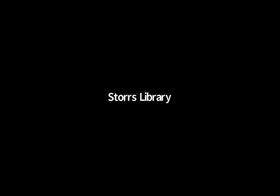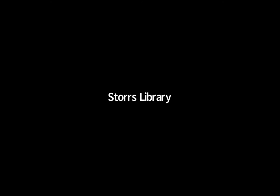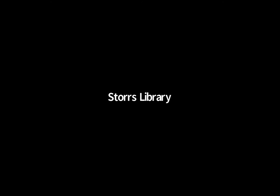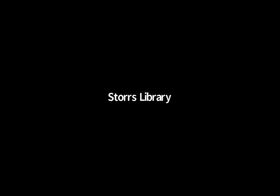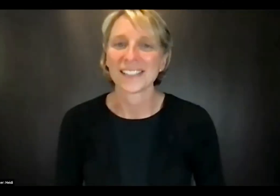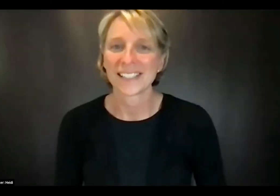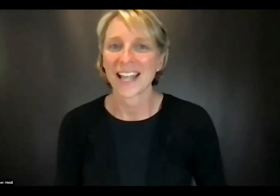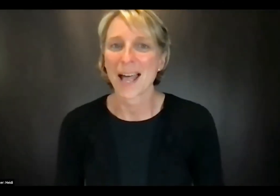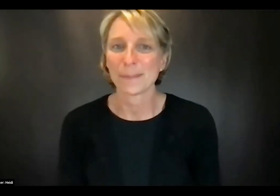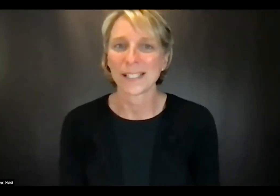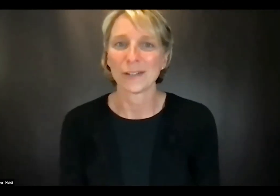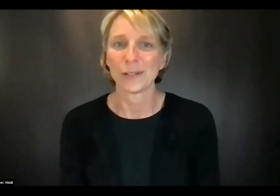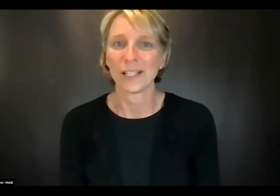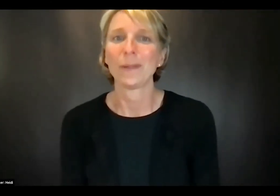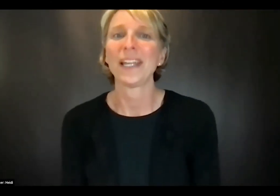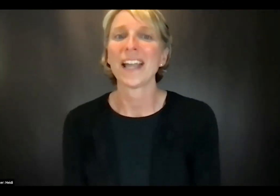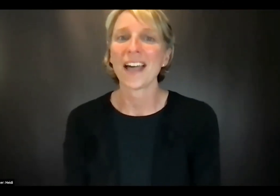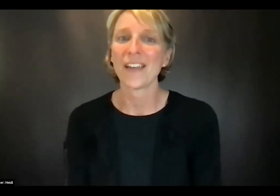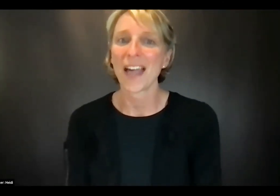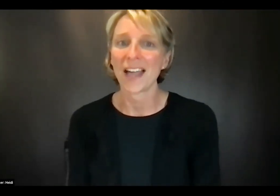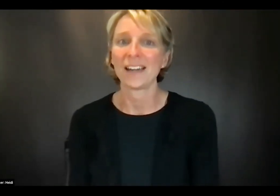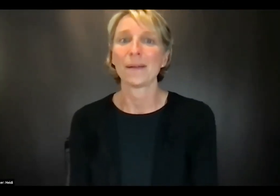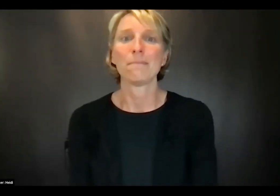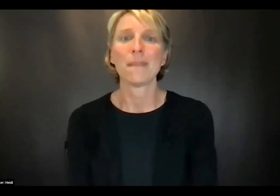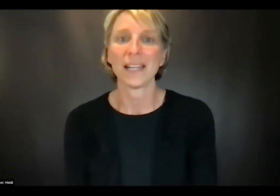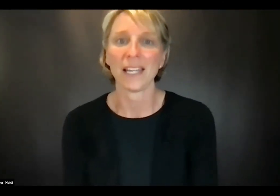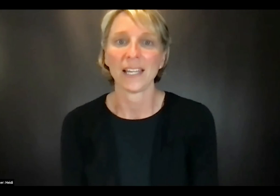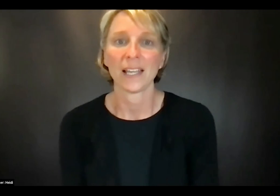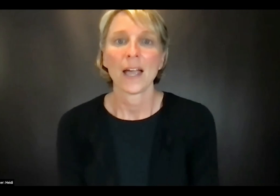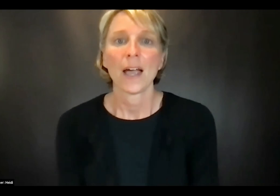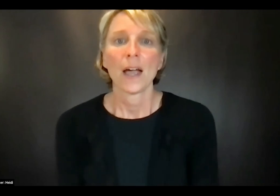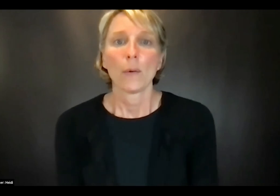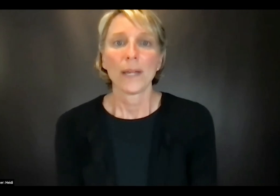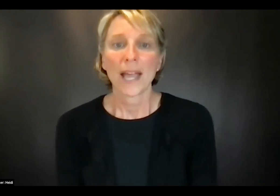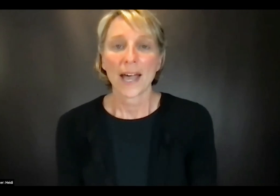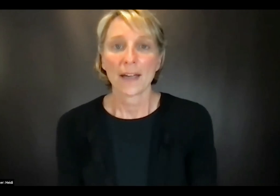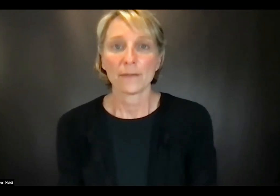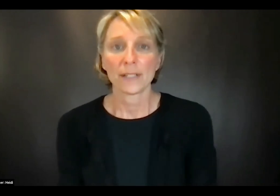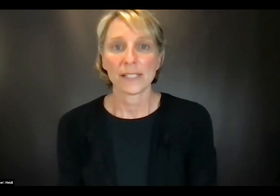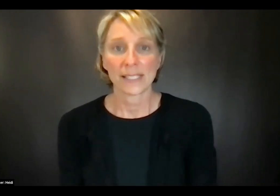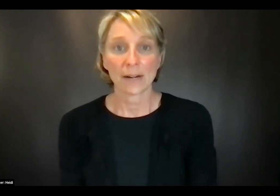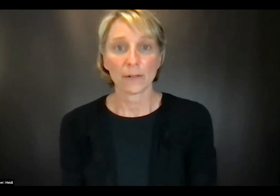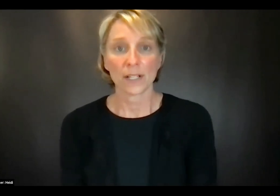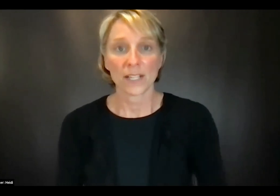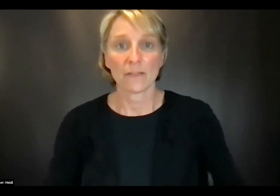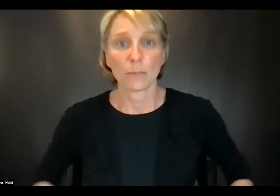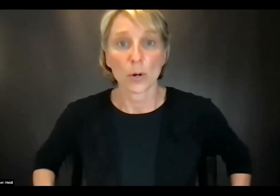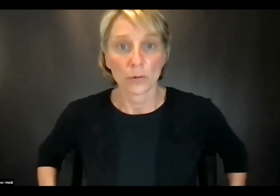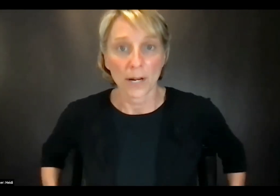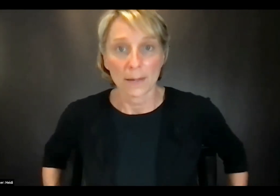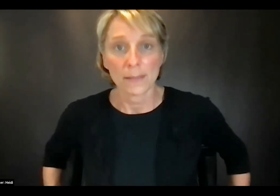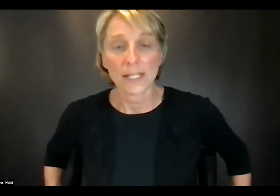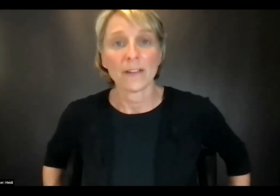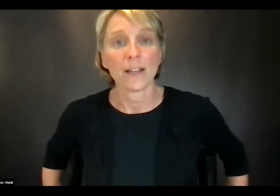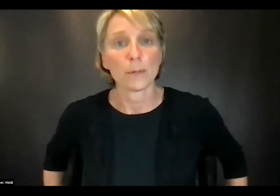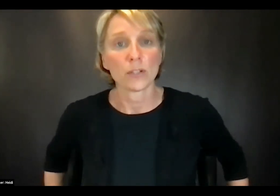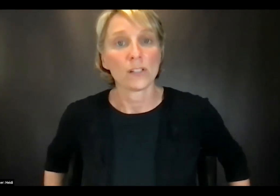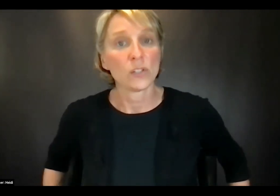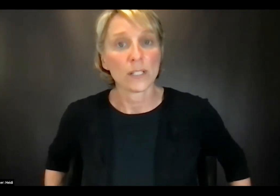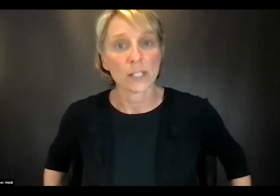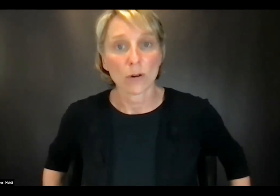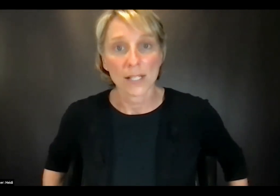Oh yes, absolutely. We have had many. We have several deaf programs available to students across